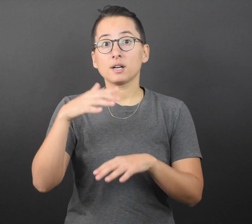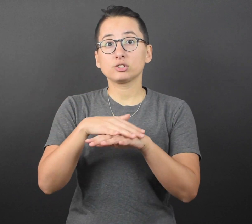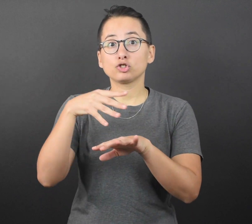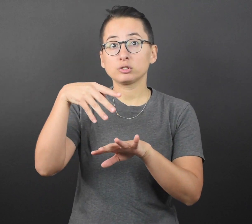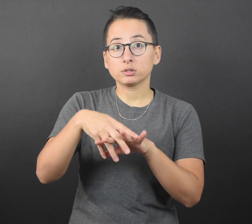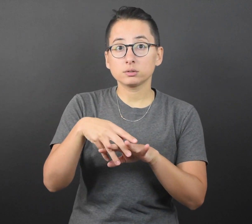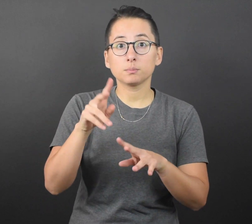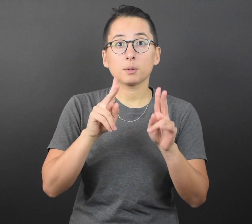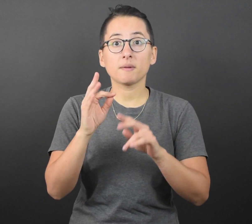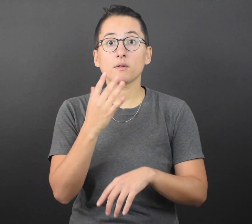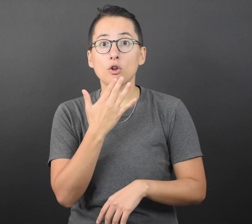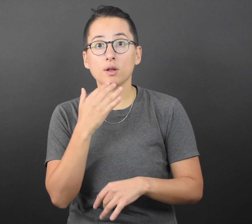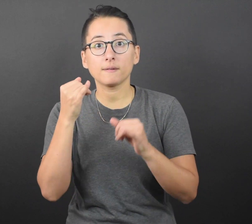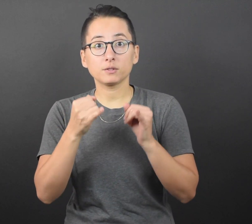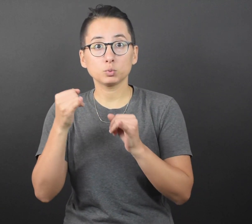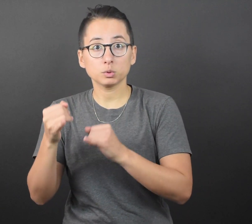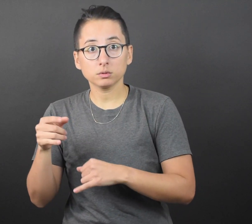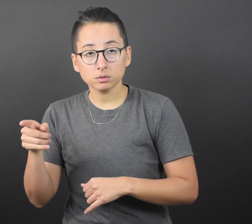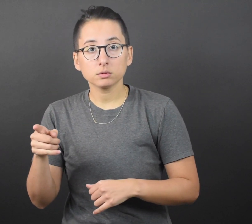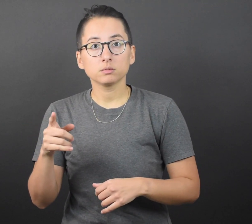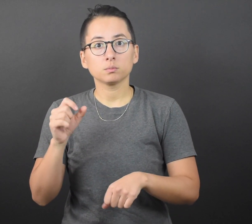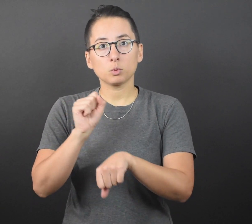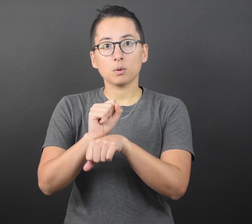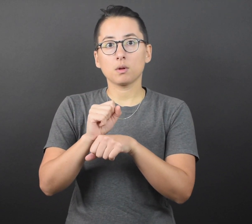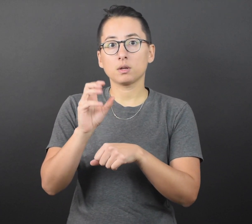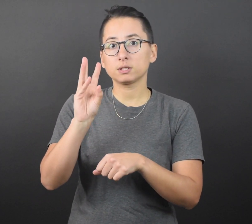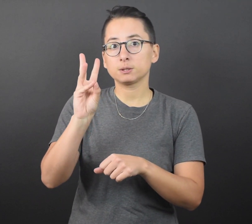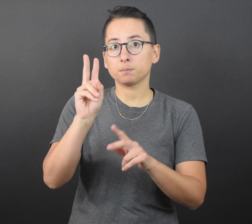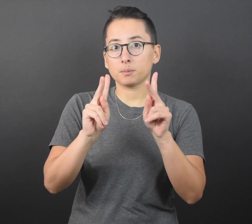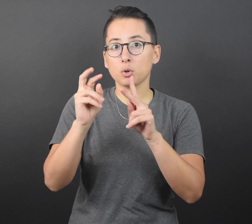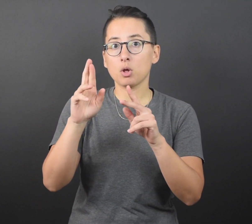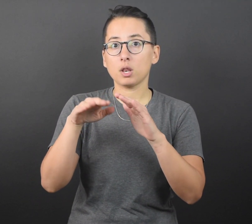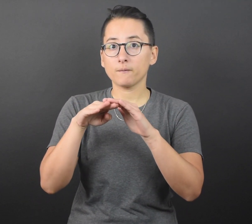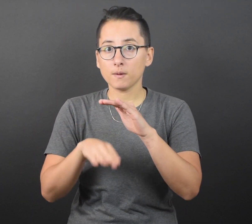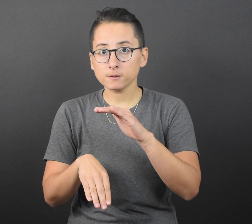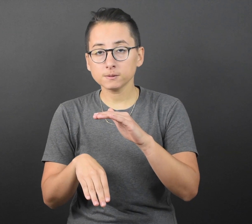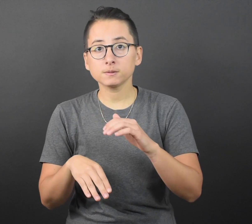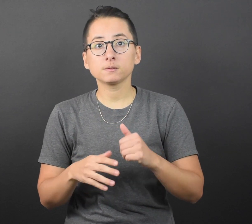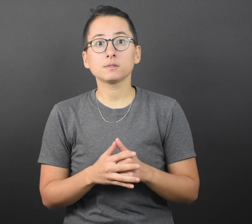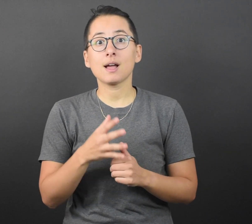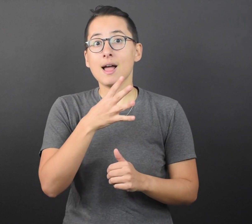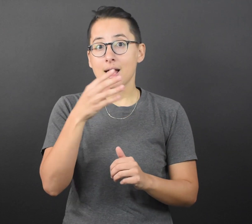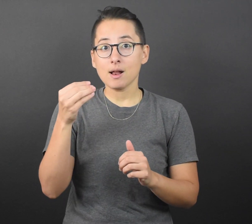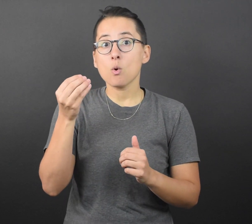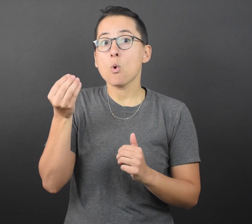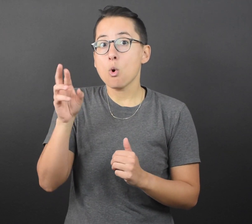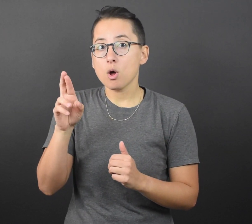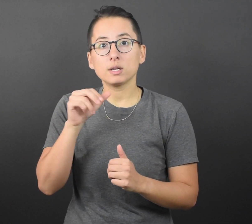Businesses that are majority-owned by military veterans, women, and Black, Indigenous and